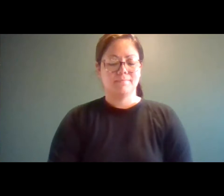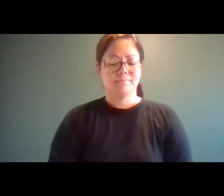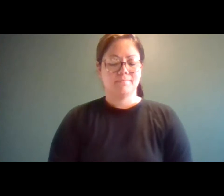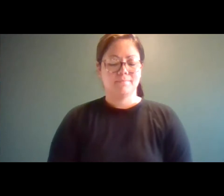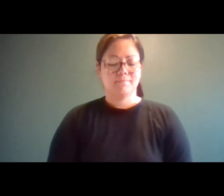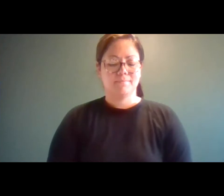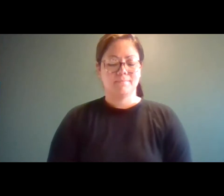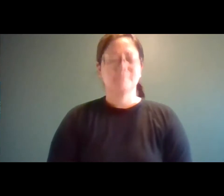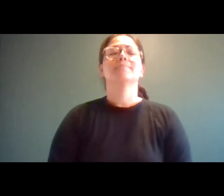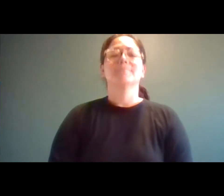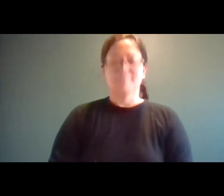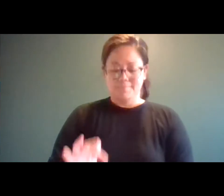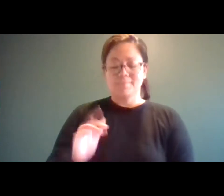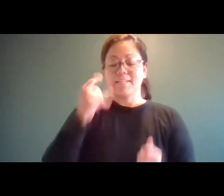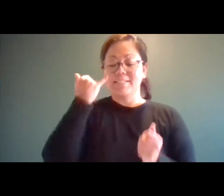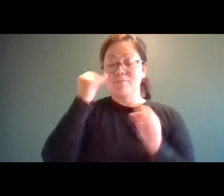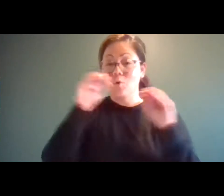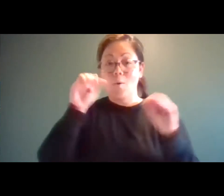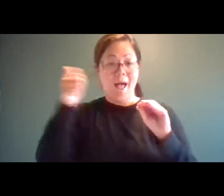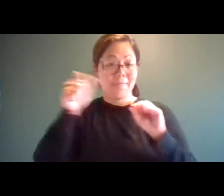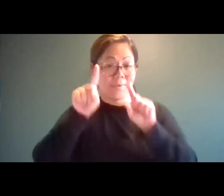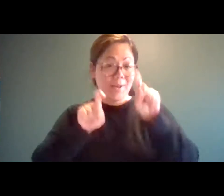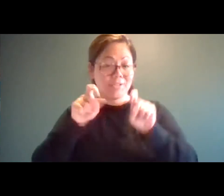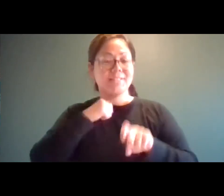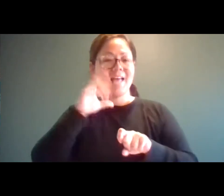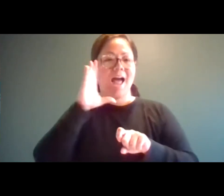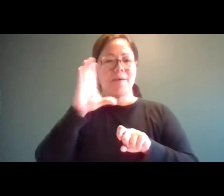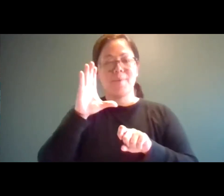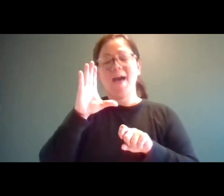Since we don't have other questions coming in, I will pull another one I commonly hear,